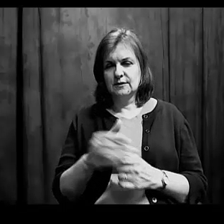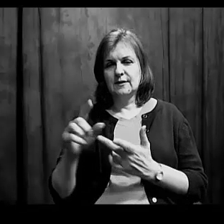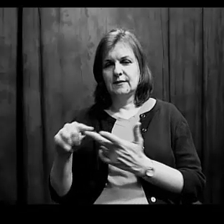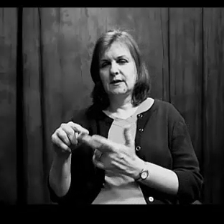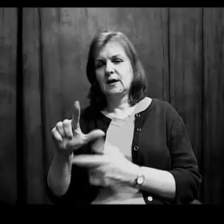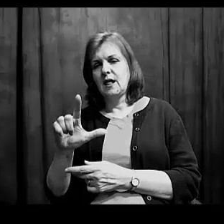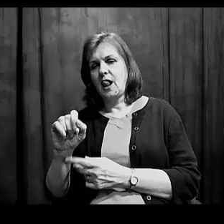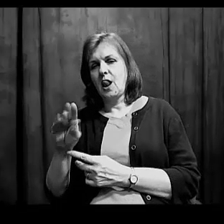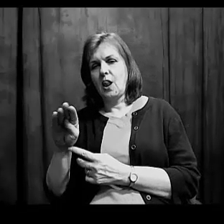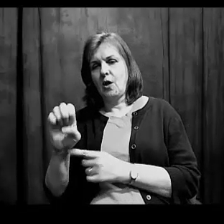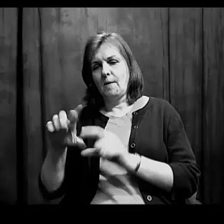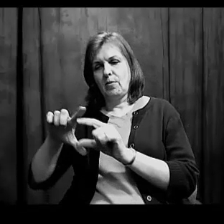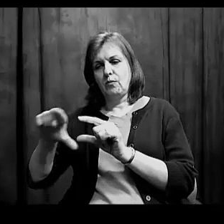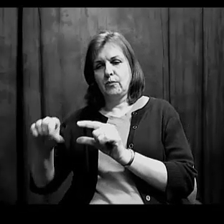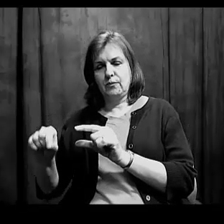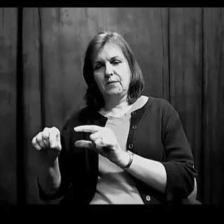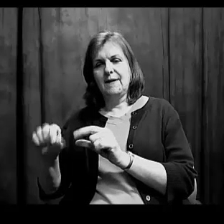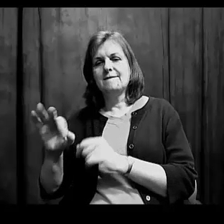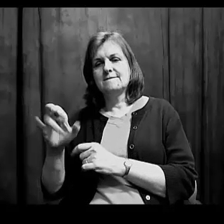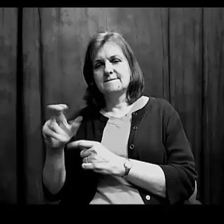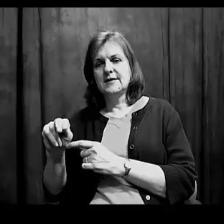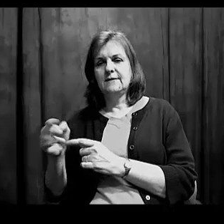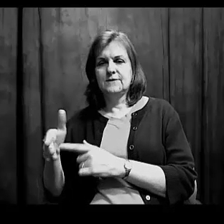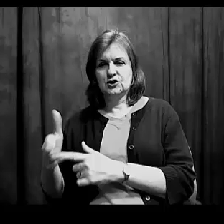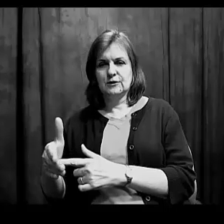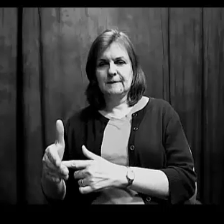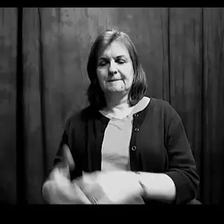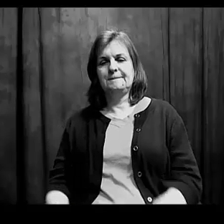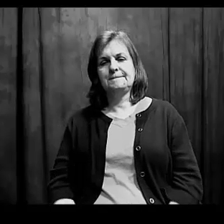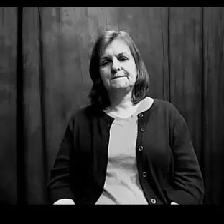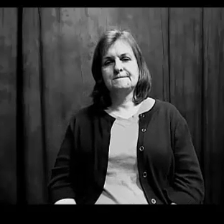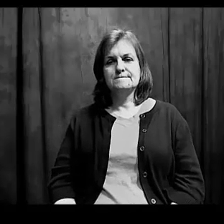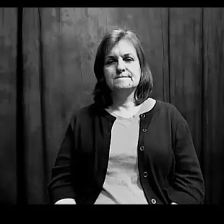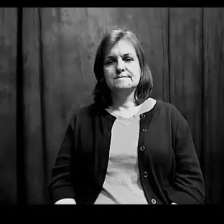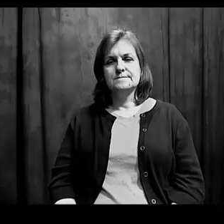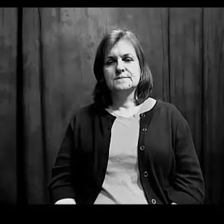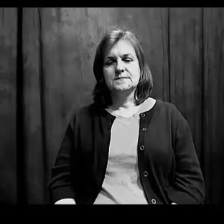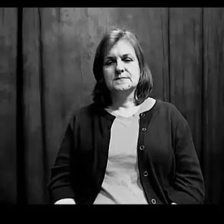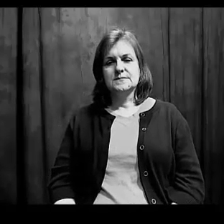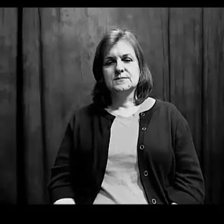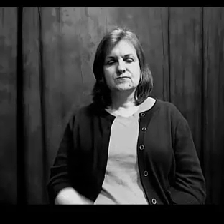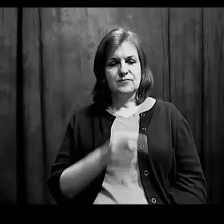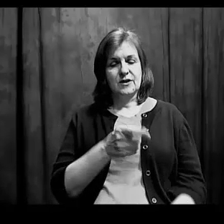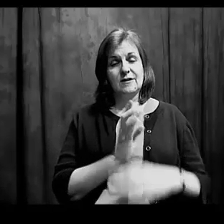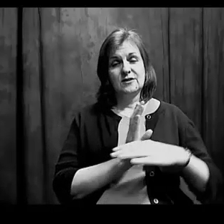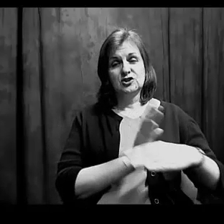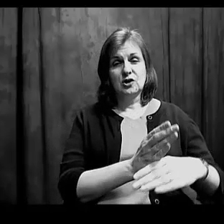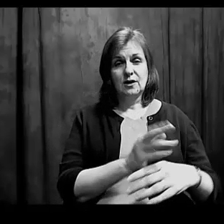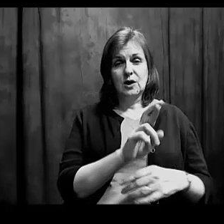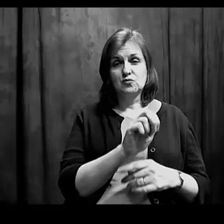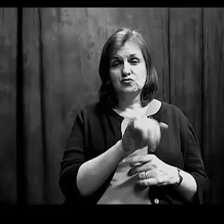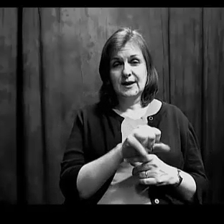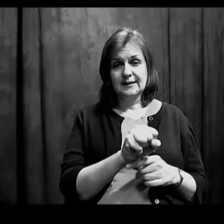and then into lobe-finned fish so with our sharks and rays